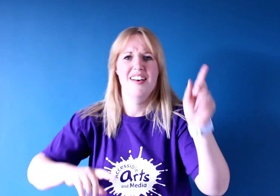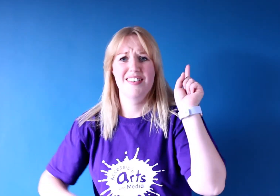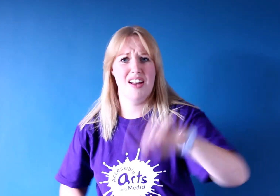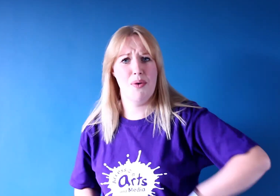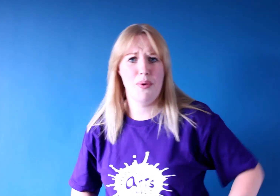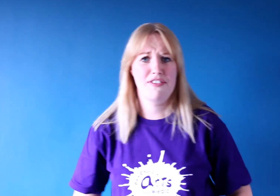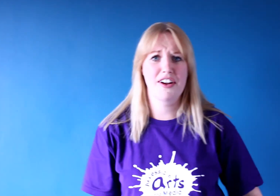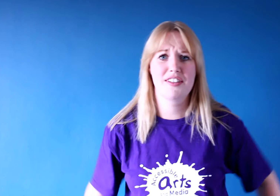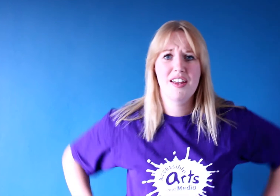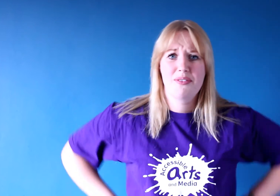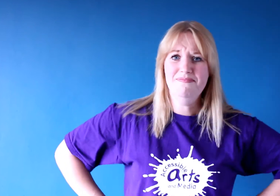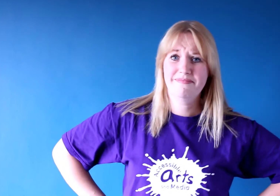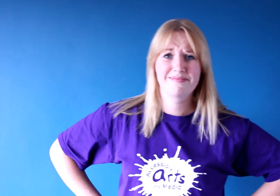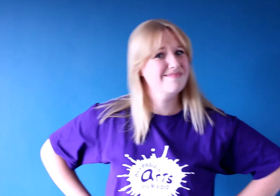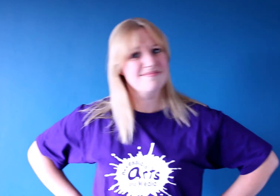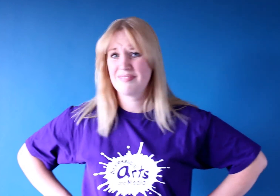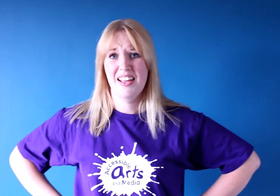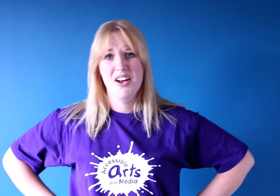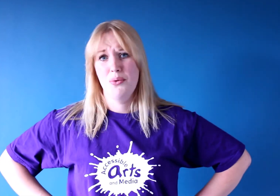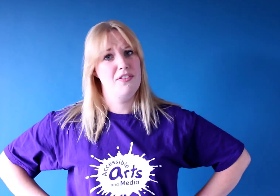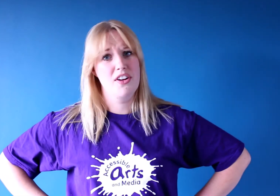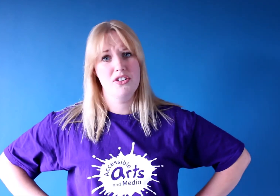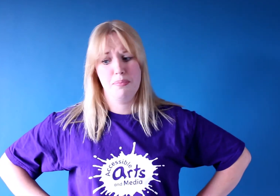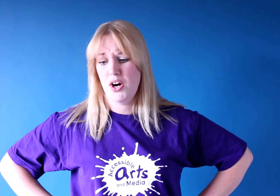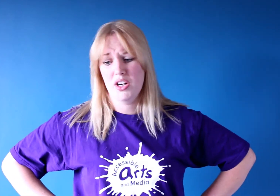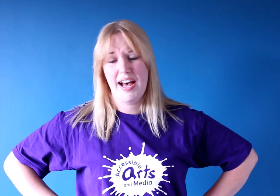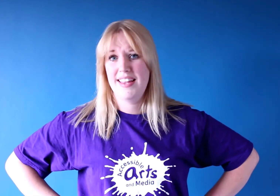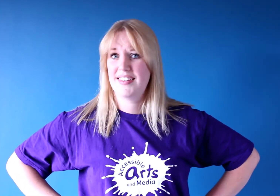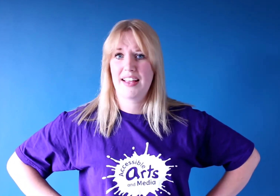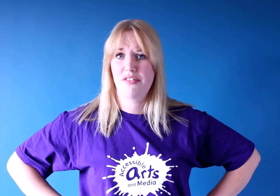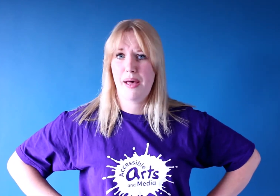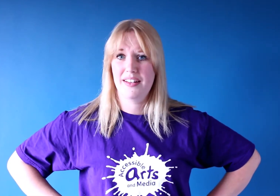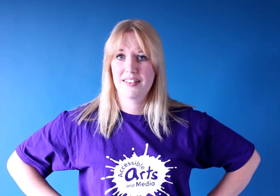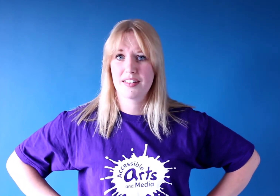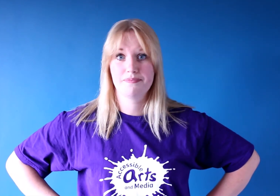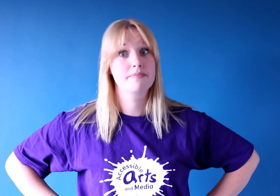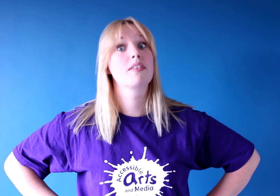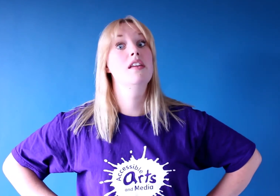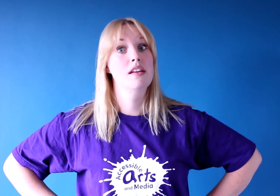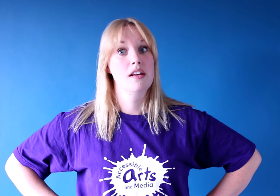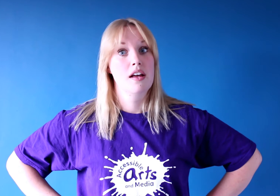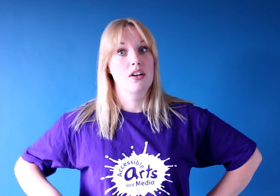Do you know what we forgot to do? We forgot to put on our insect repellent.